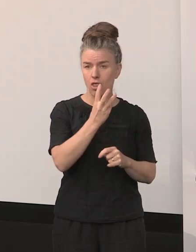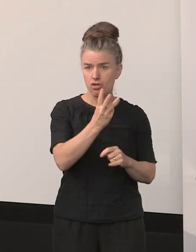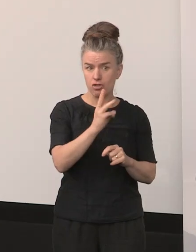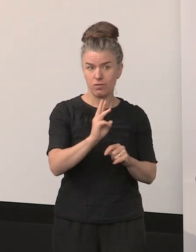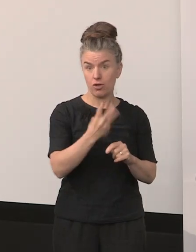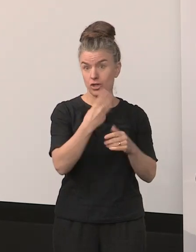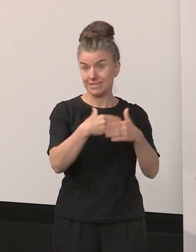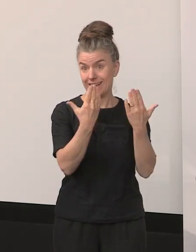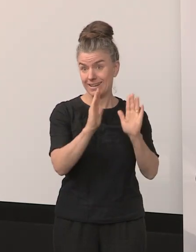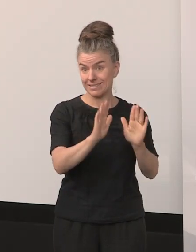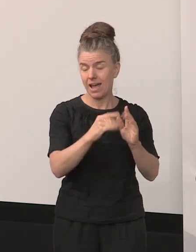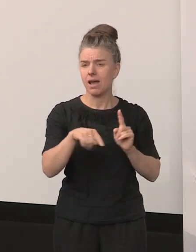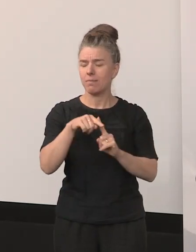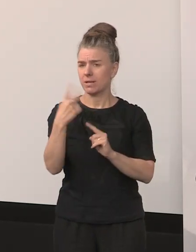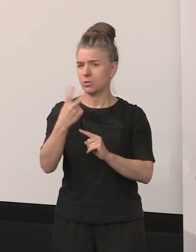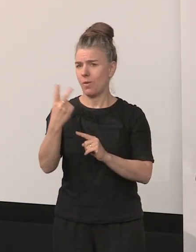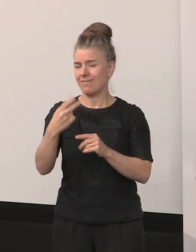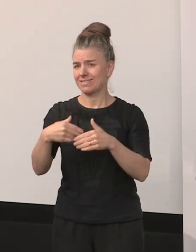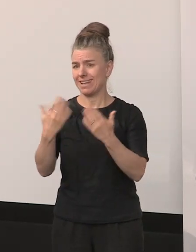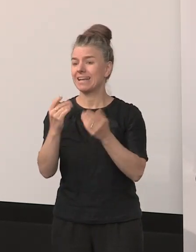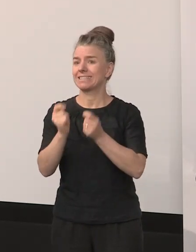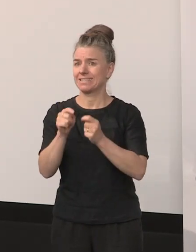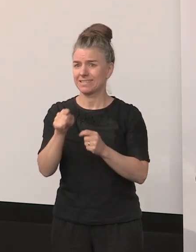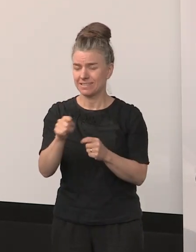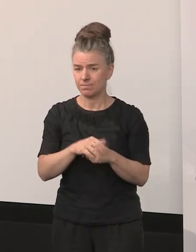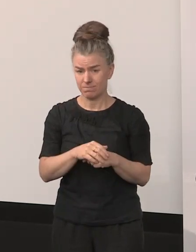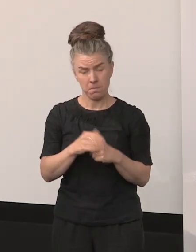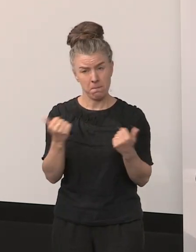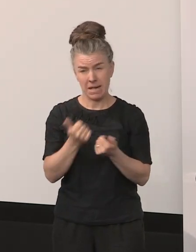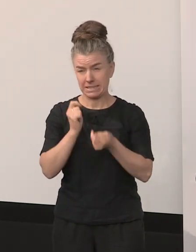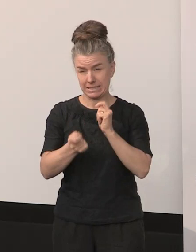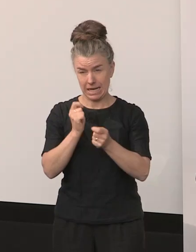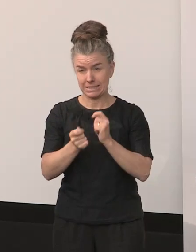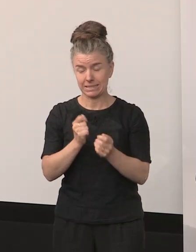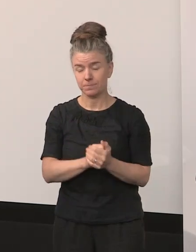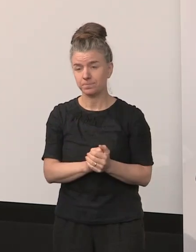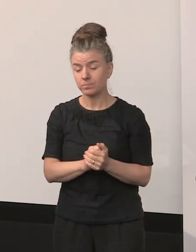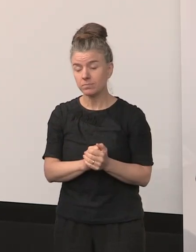Day 12 testing is gearing up and in full swing. And yesterday around 600 tests